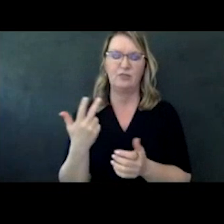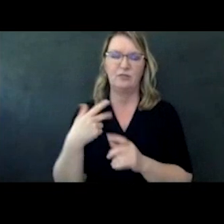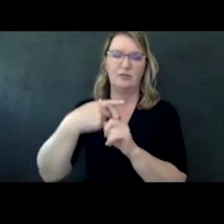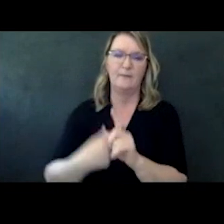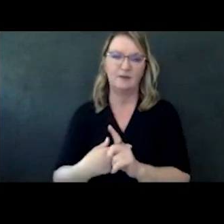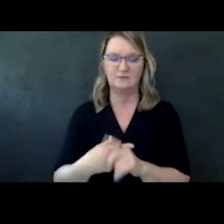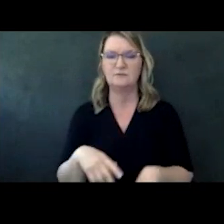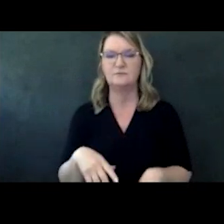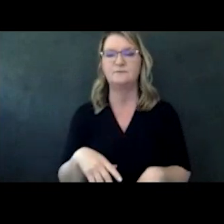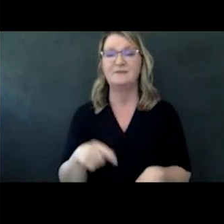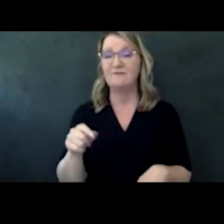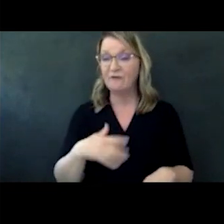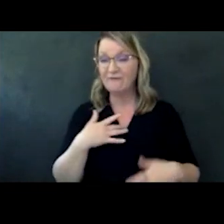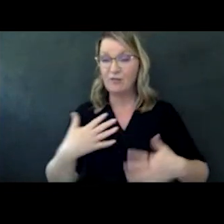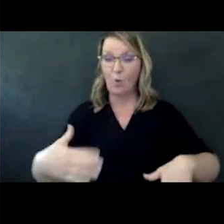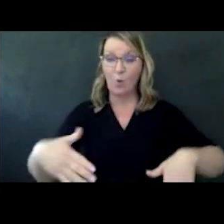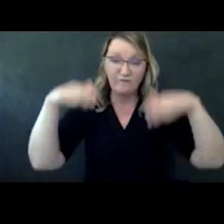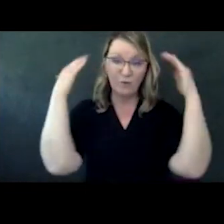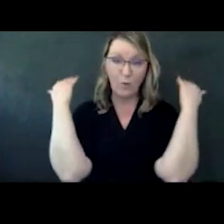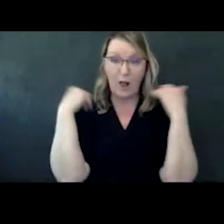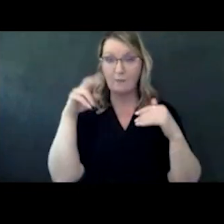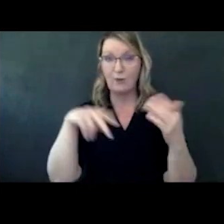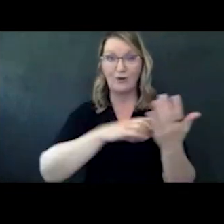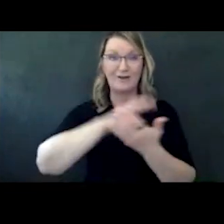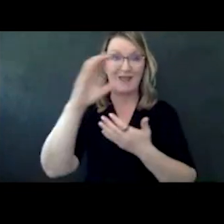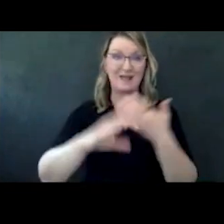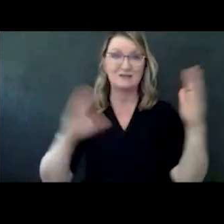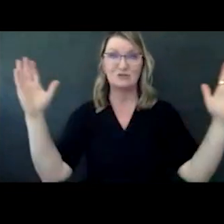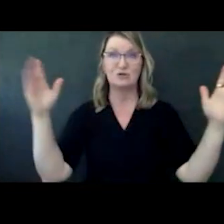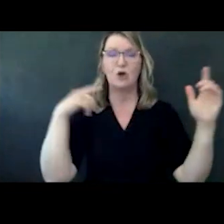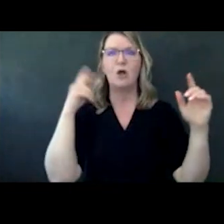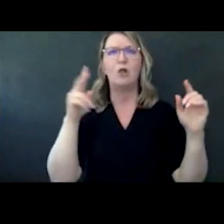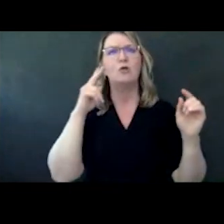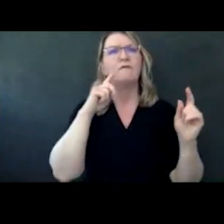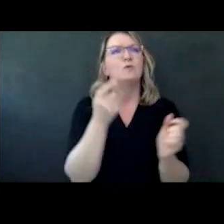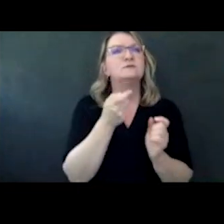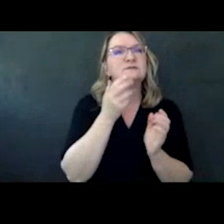overwhelmed looking at the entire calendar, Look for quick wins or small things that you can do